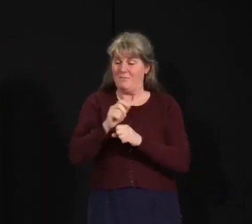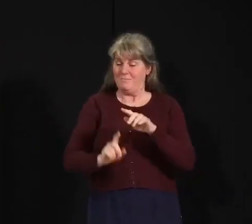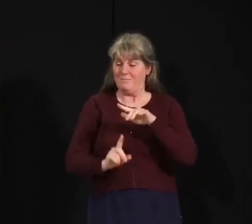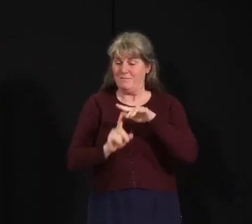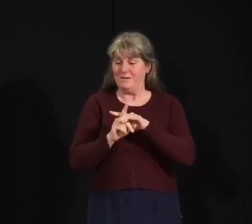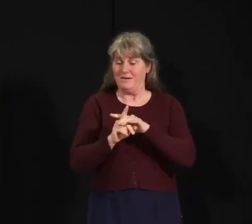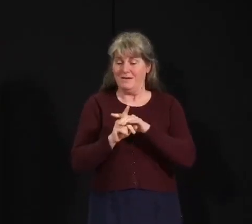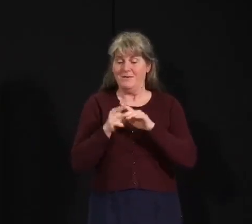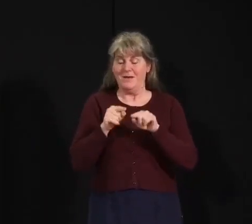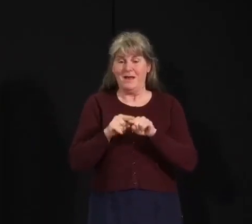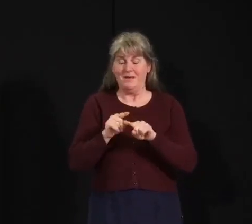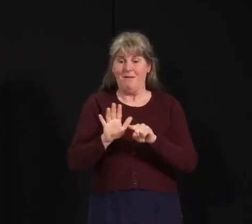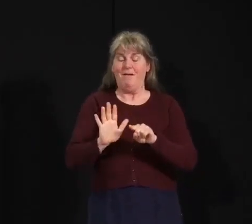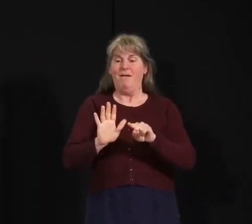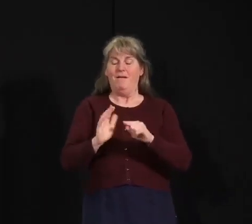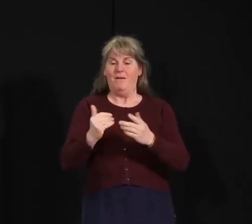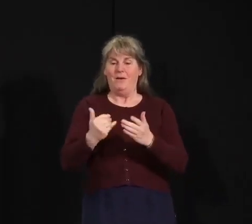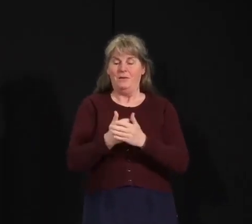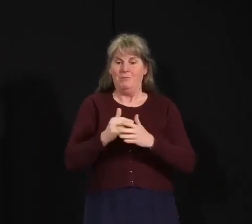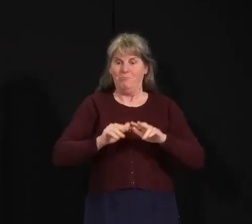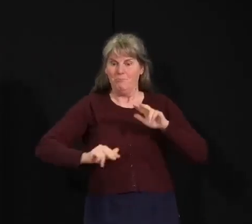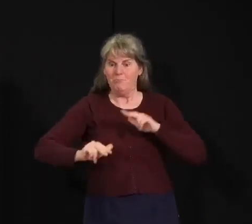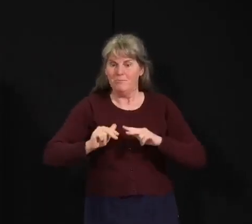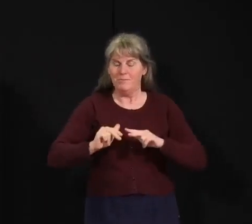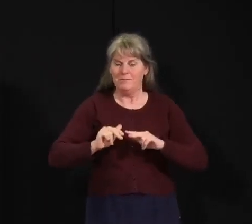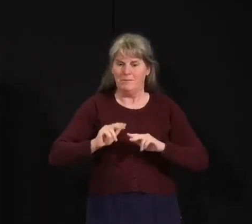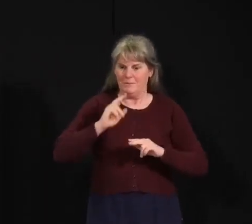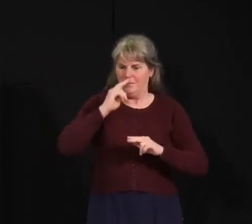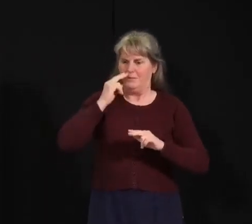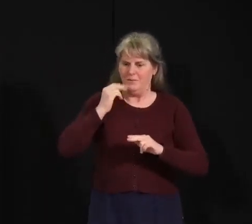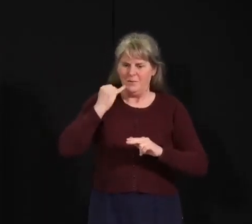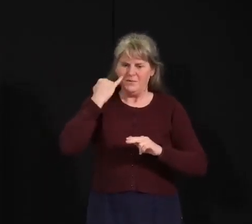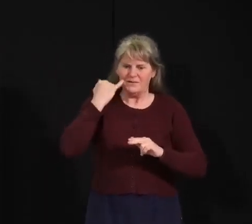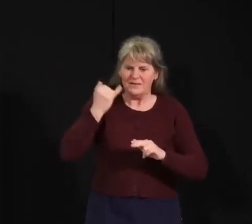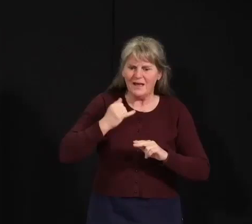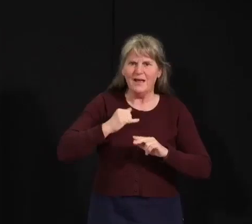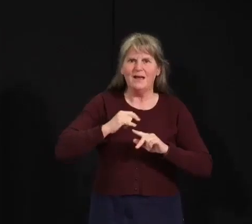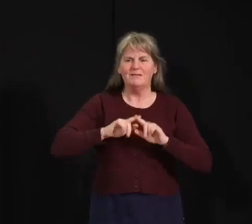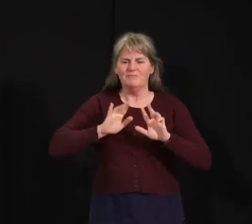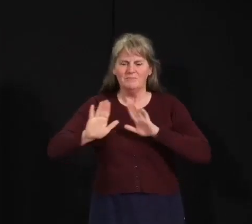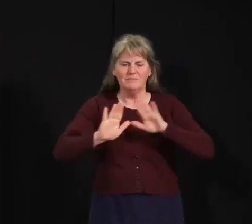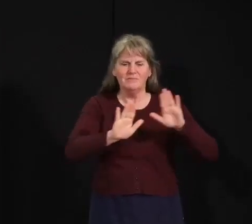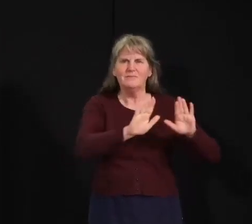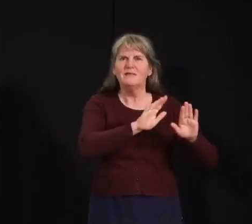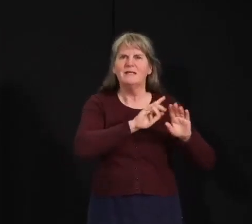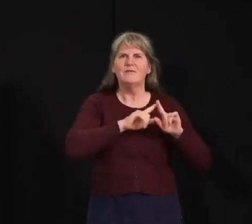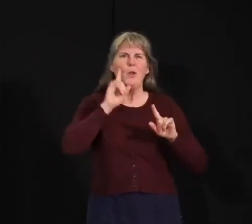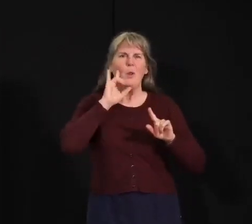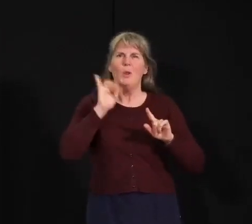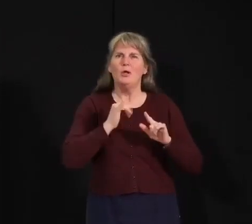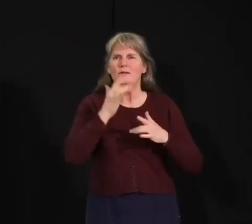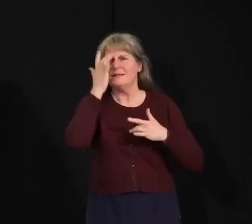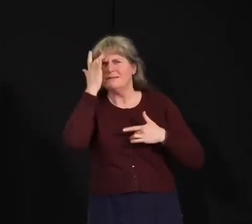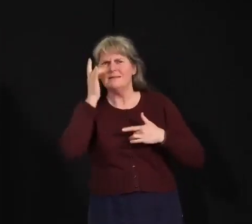family when experiencing COVID infection that has spread through a household or family context.